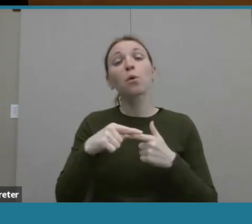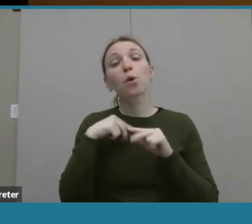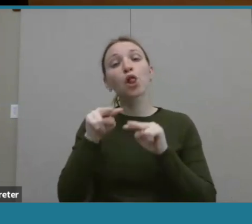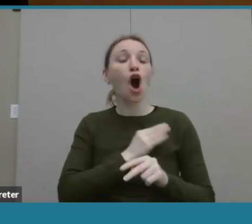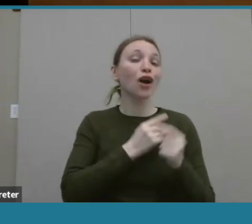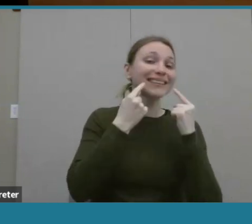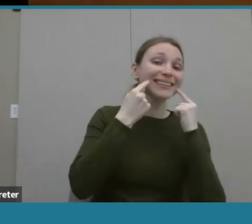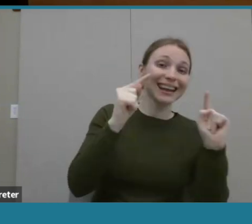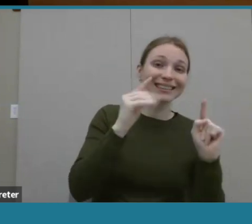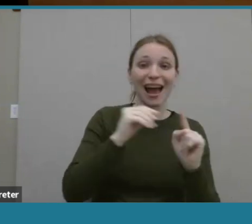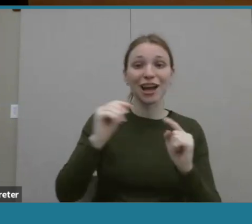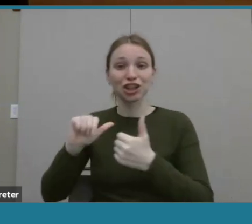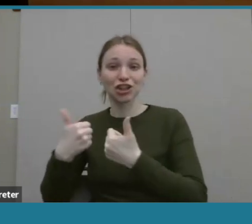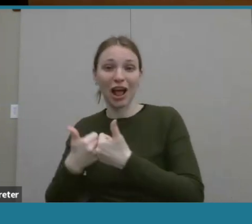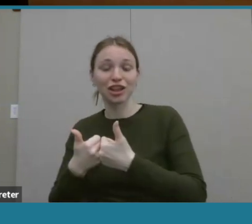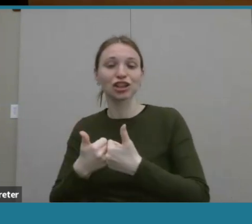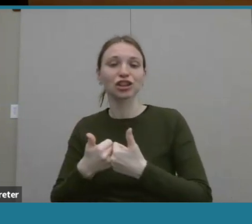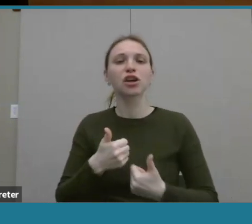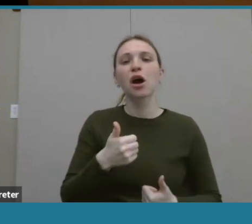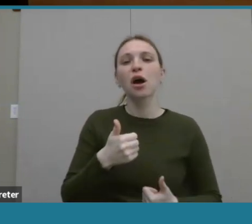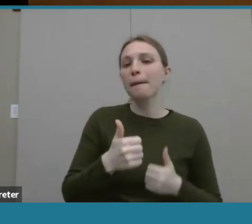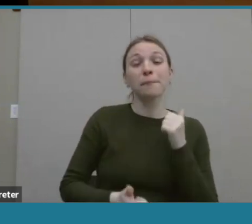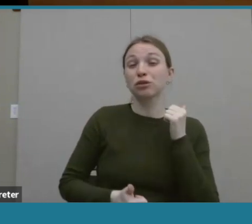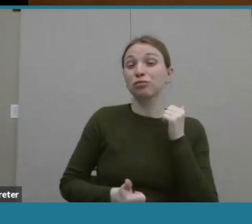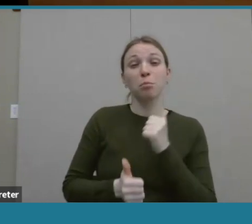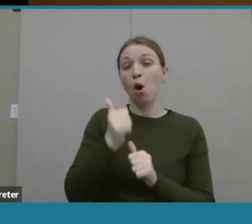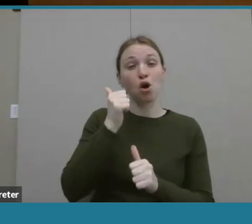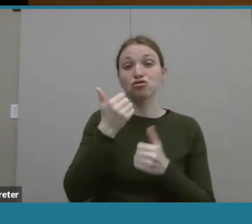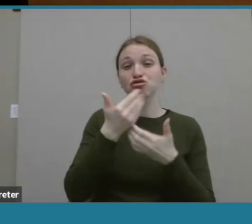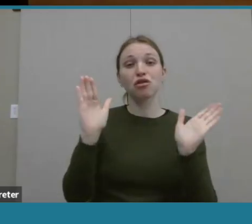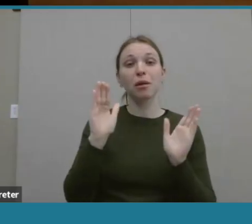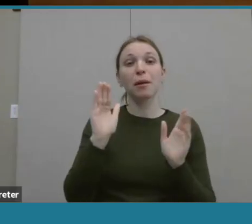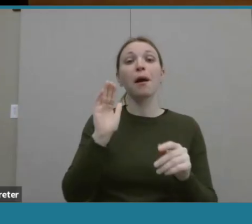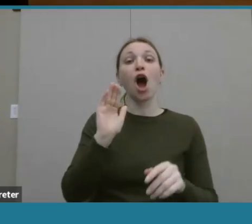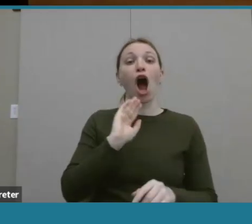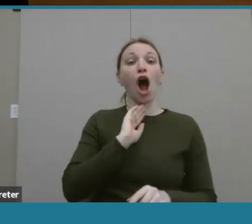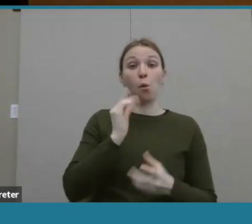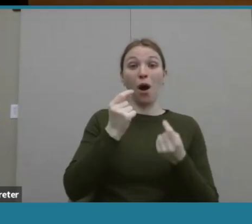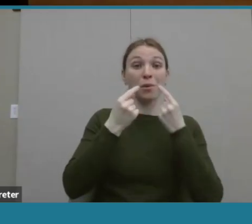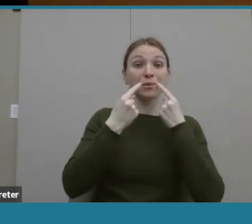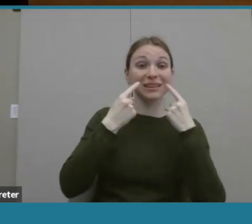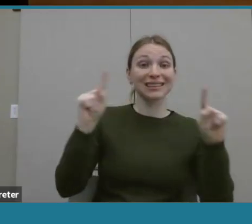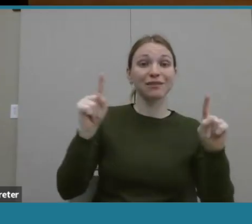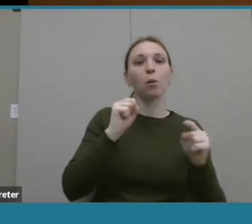process, overwhelmingly people noted collaboration and teamwork, and then that back and forth design process. We did iterative designs.